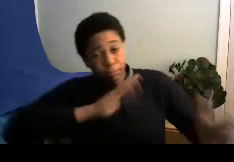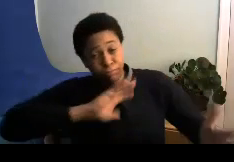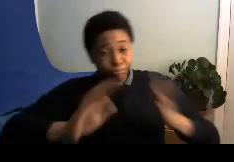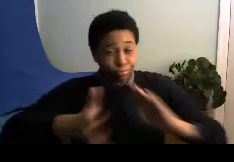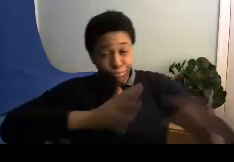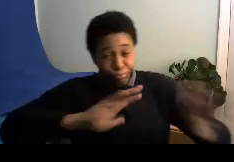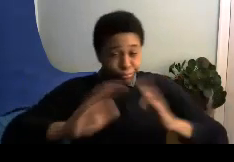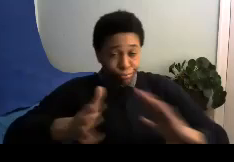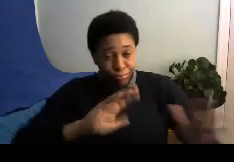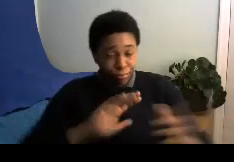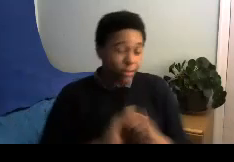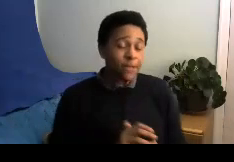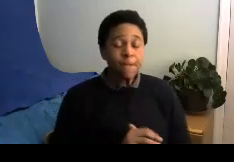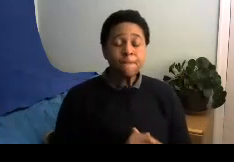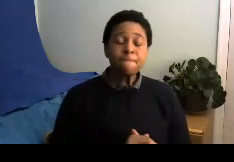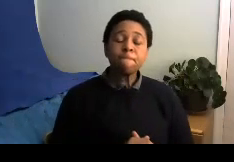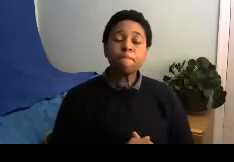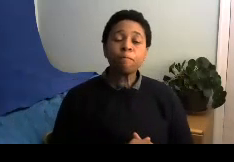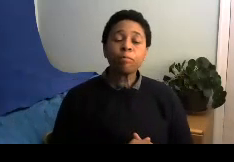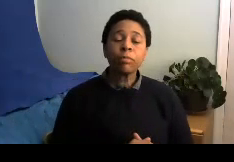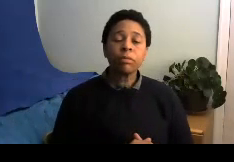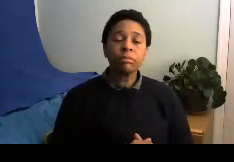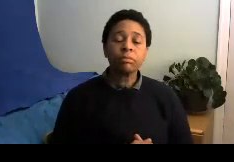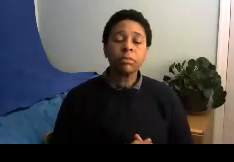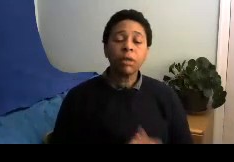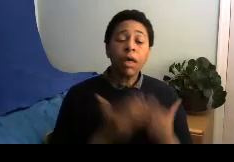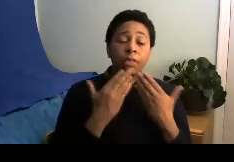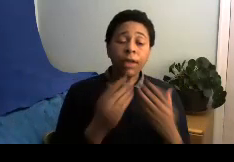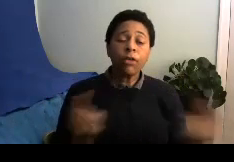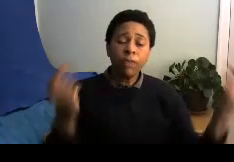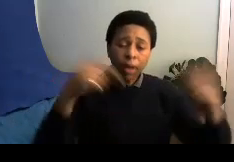time with us. Thank you everyone for coming along to the first